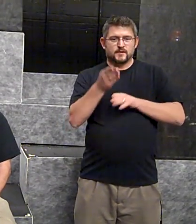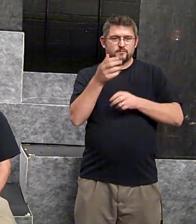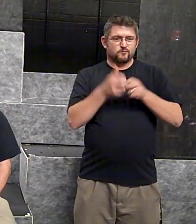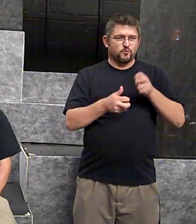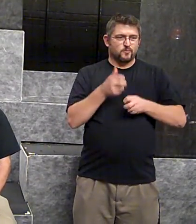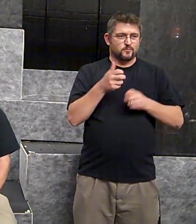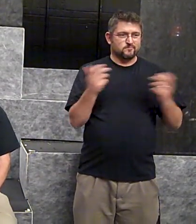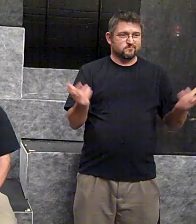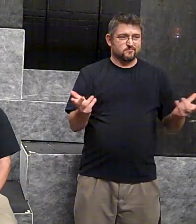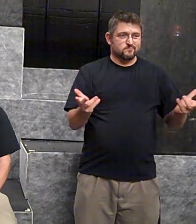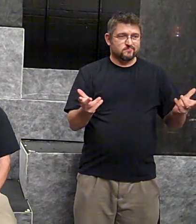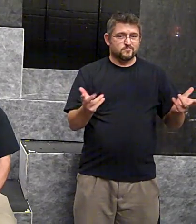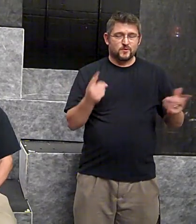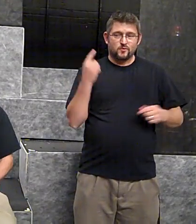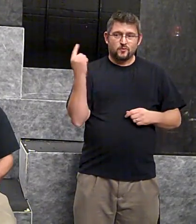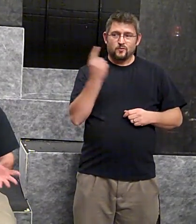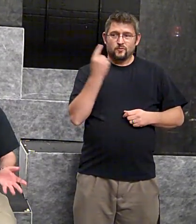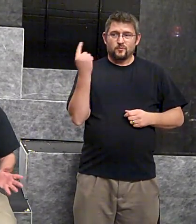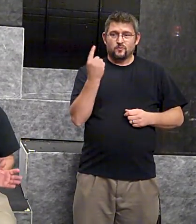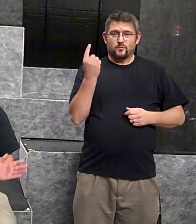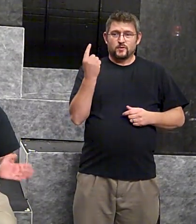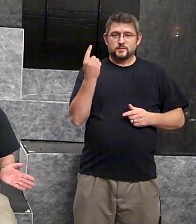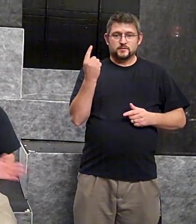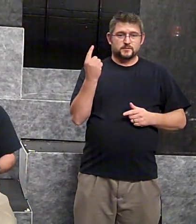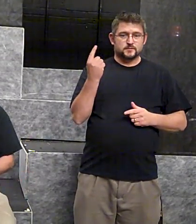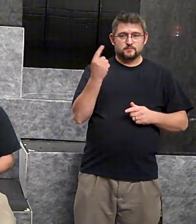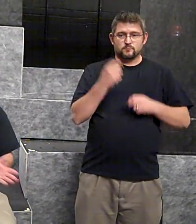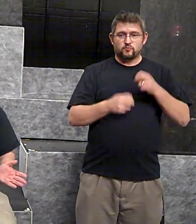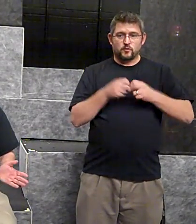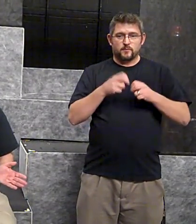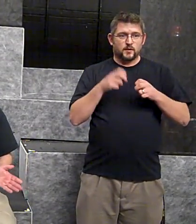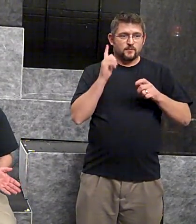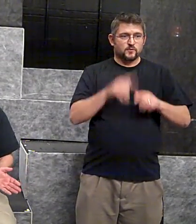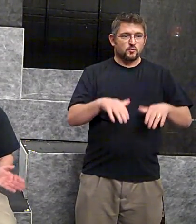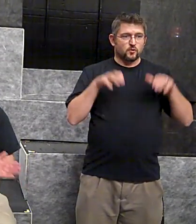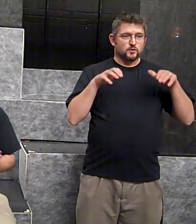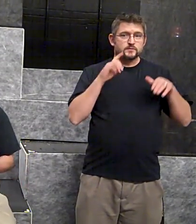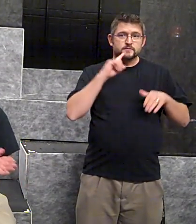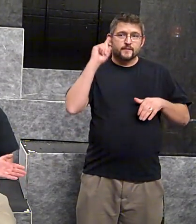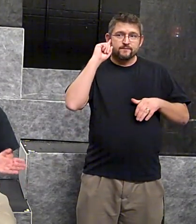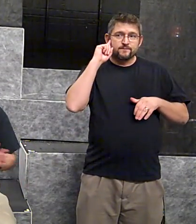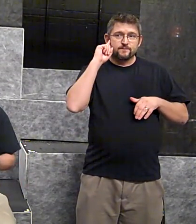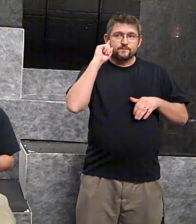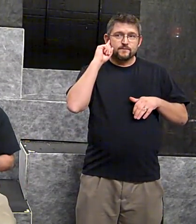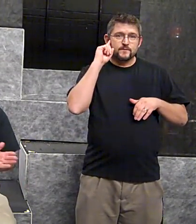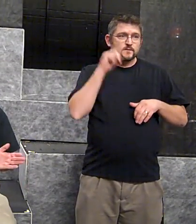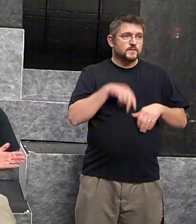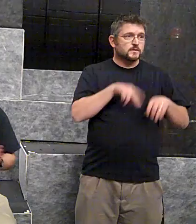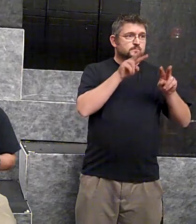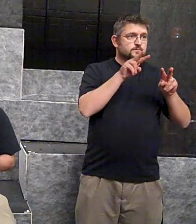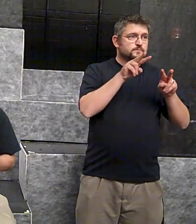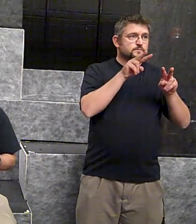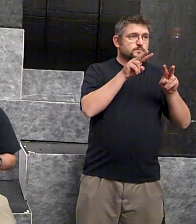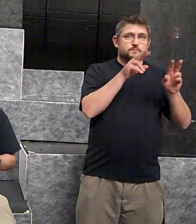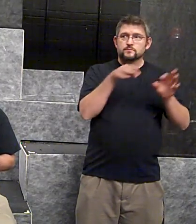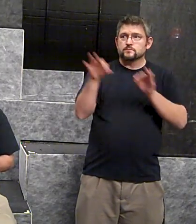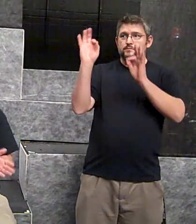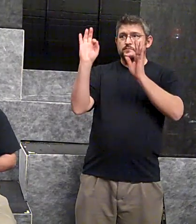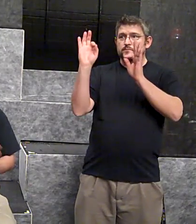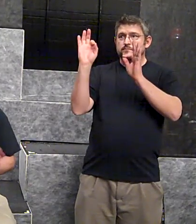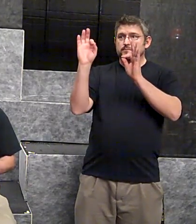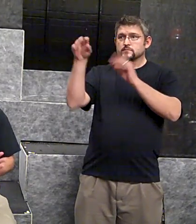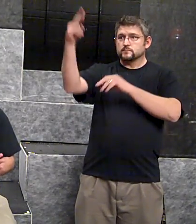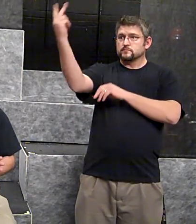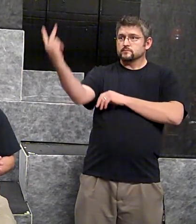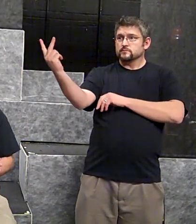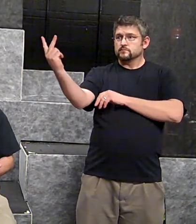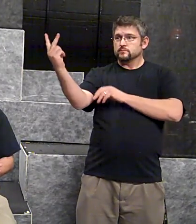it's always problematic because the audience, the Deaf audience, is looking back and forth and not really enjoying the show for what it is